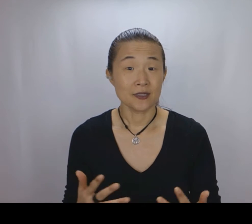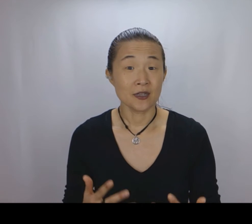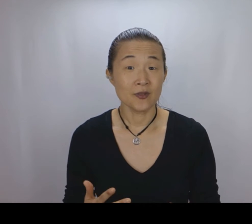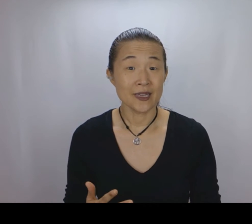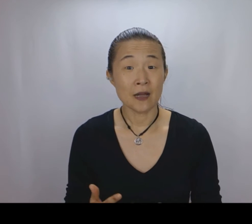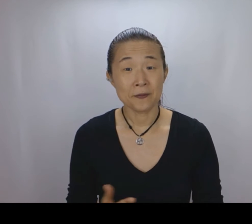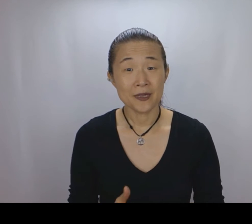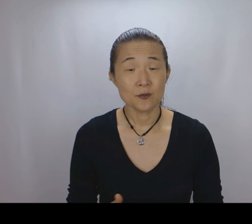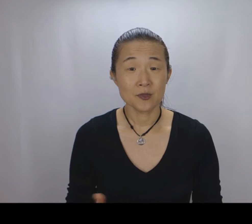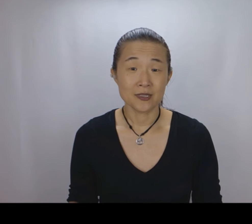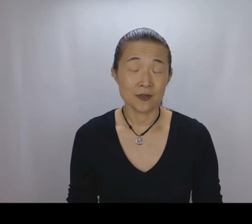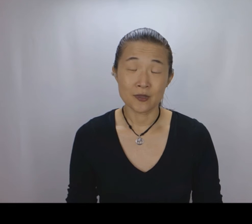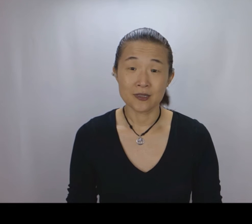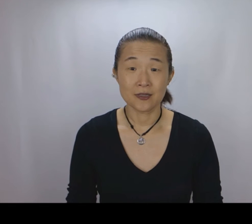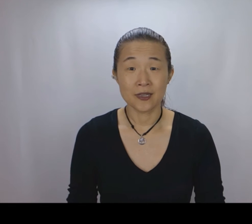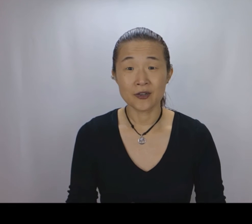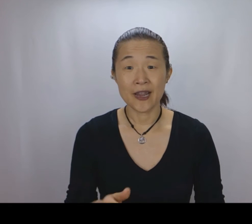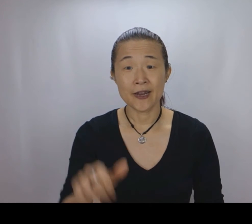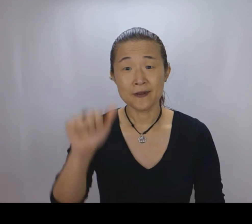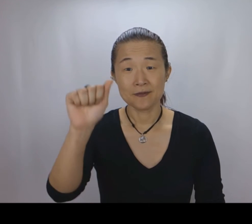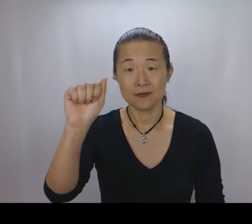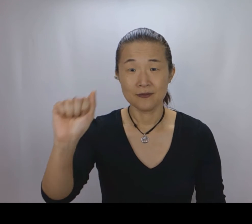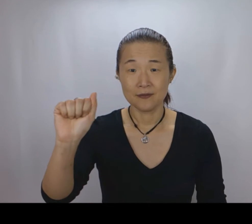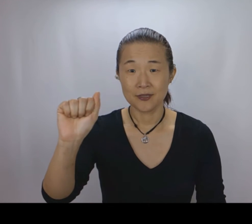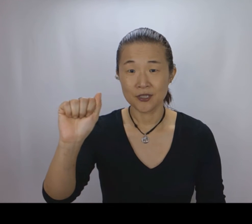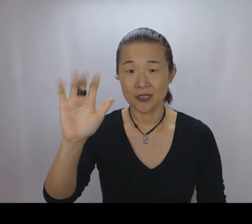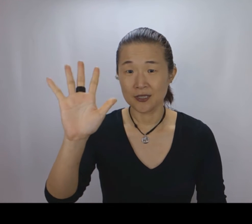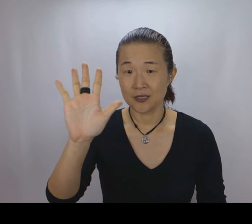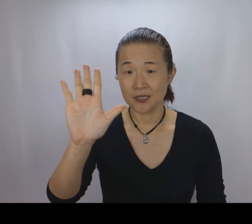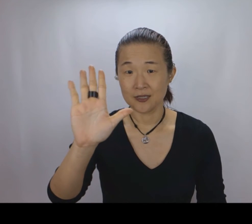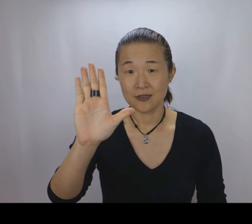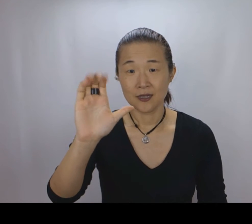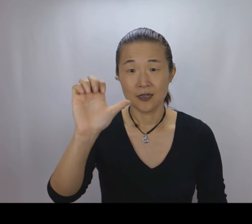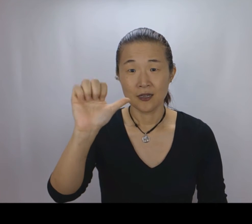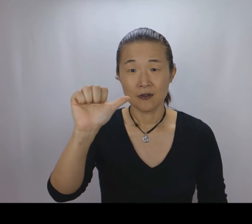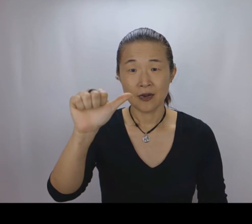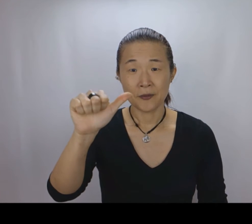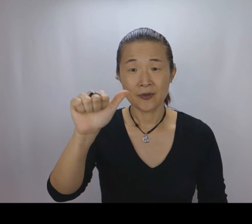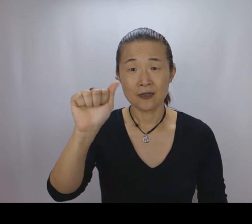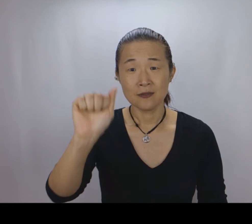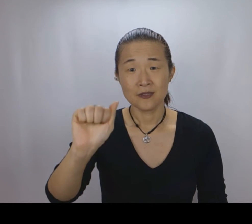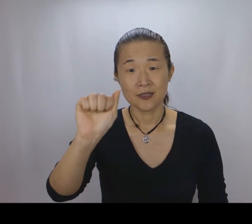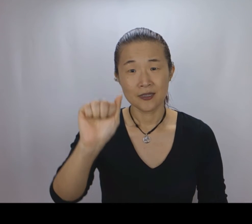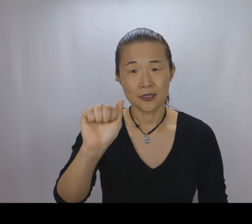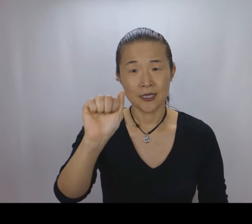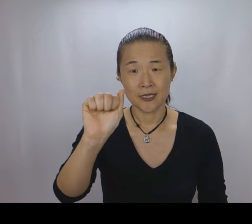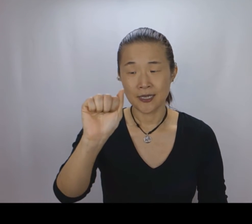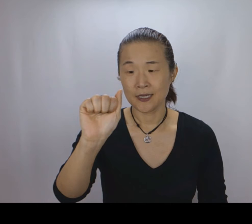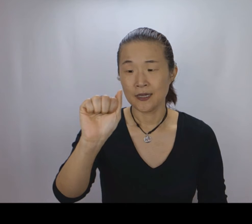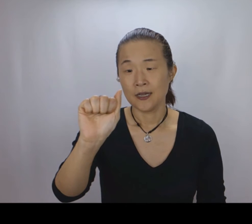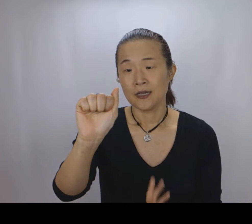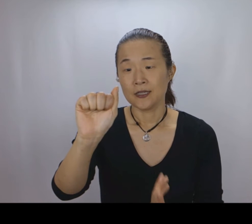So, starting with the alphabet Let's start with the letter "A" which is just wrap it around like that